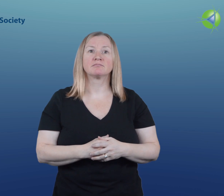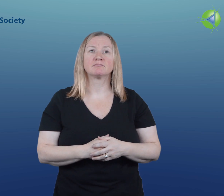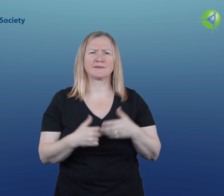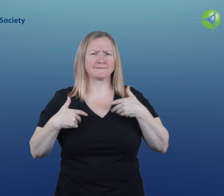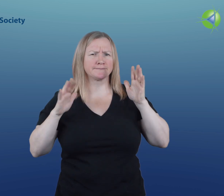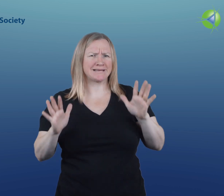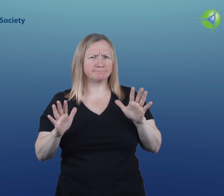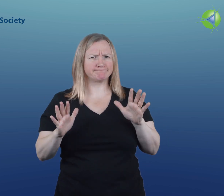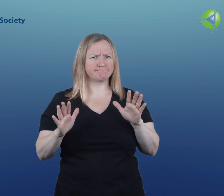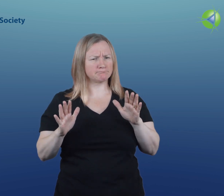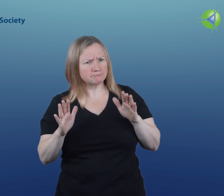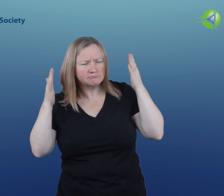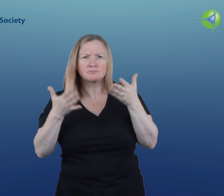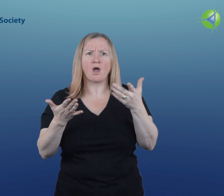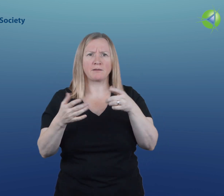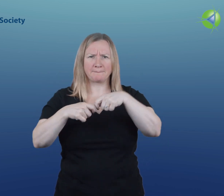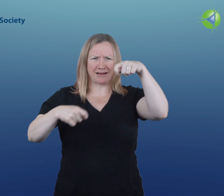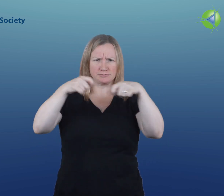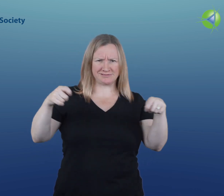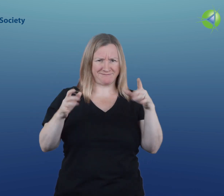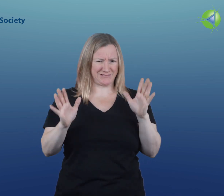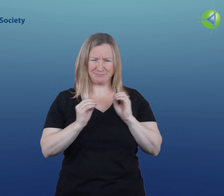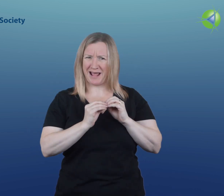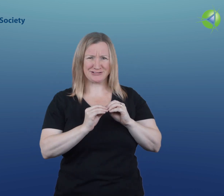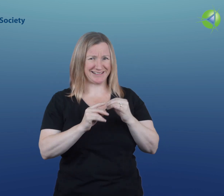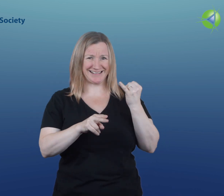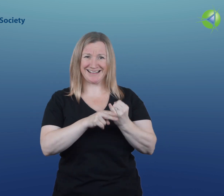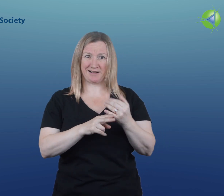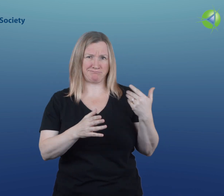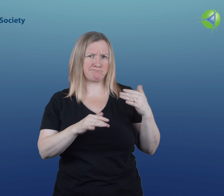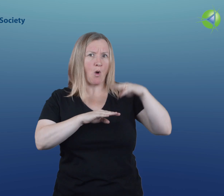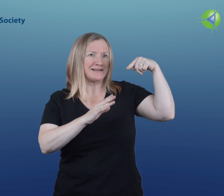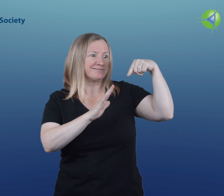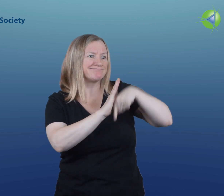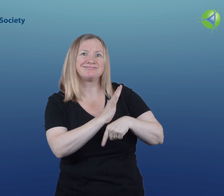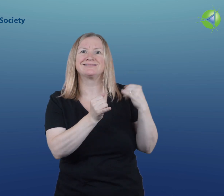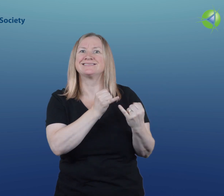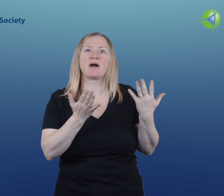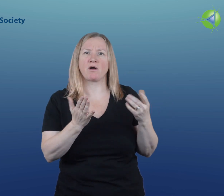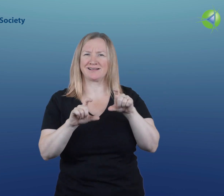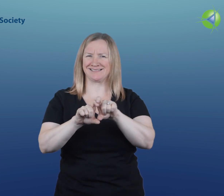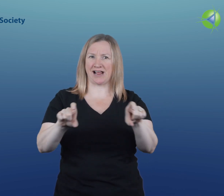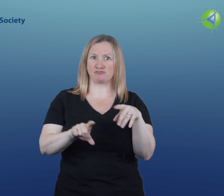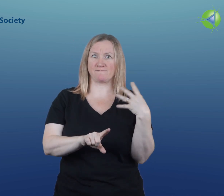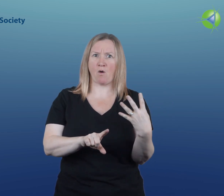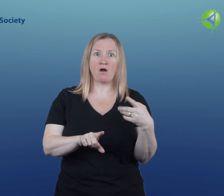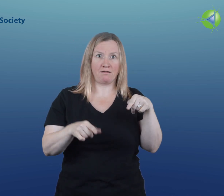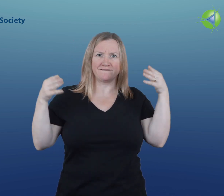We have taken Measures, as mentioned and, in more detail in Section 4,